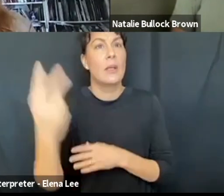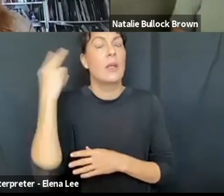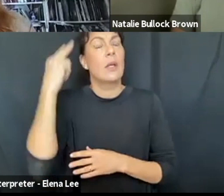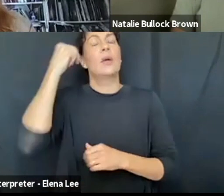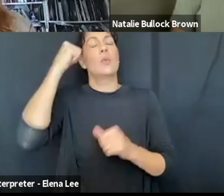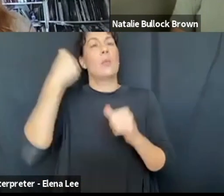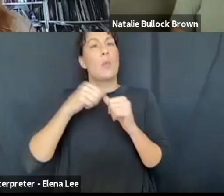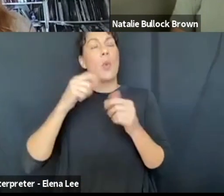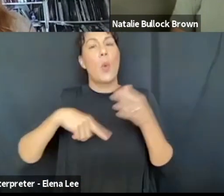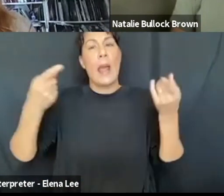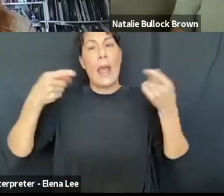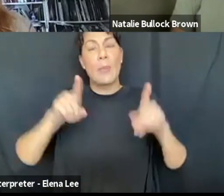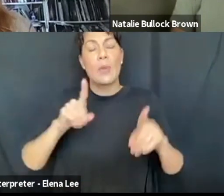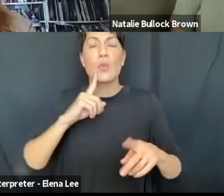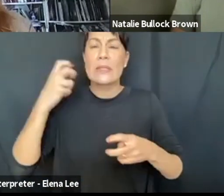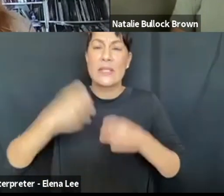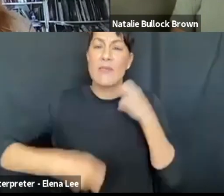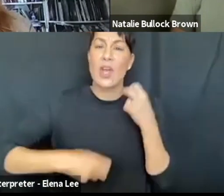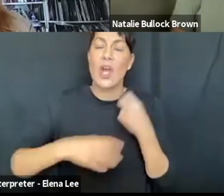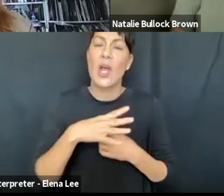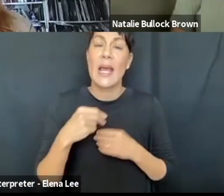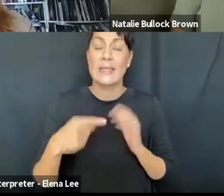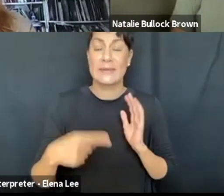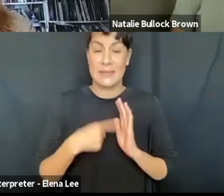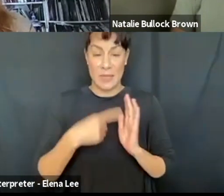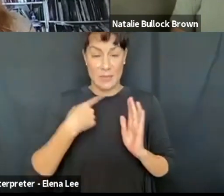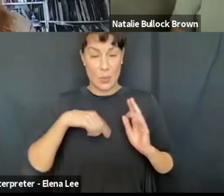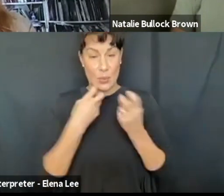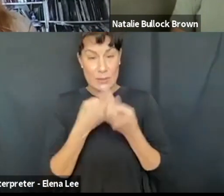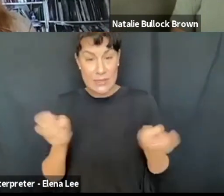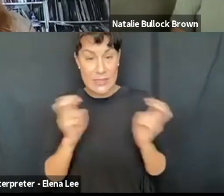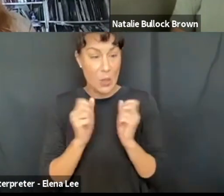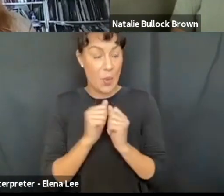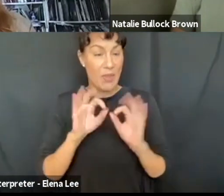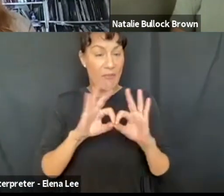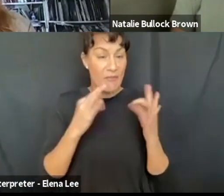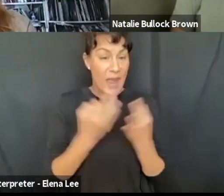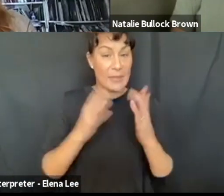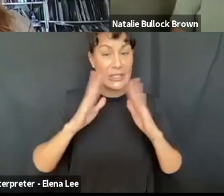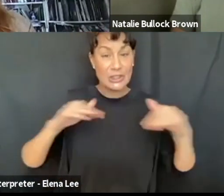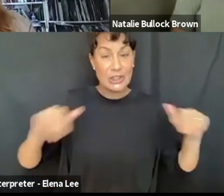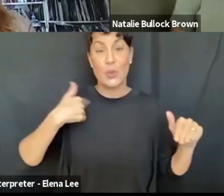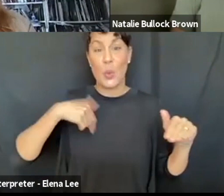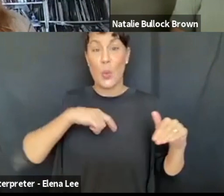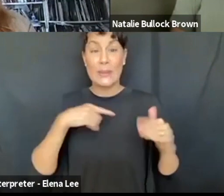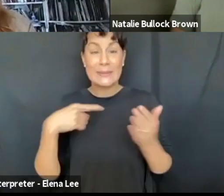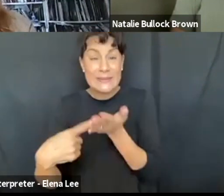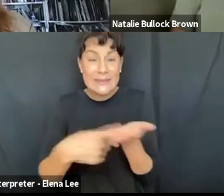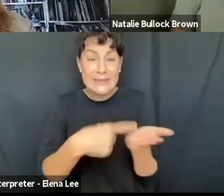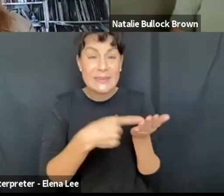"It's difficult and sometimes when we're sitting together "with our family and children, and we talk about it, "I have a pain in my heart And I tell them,